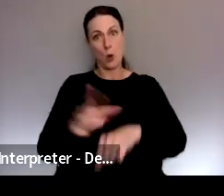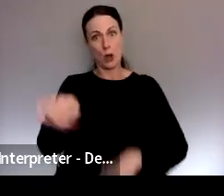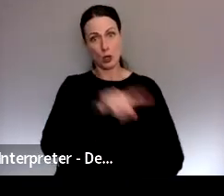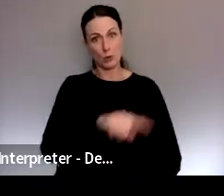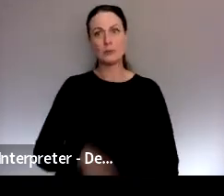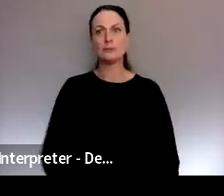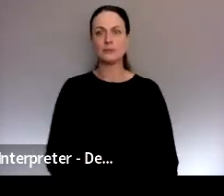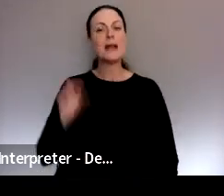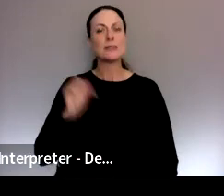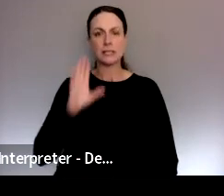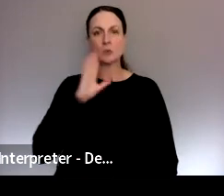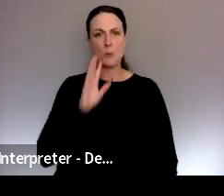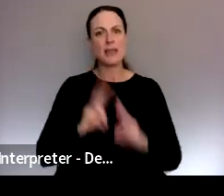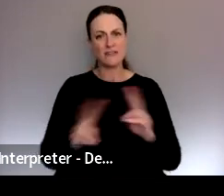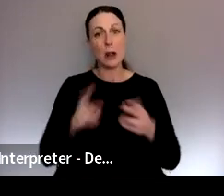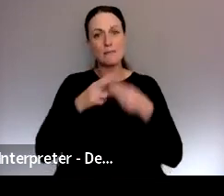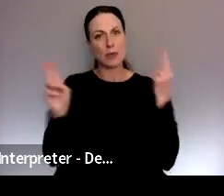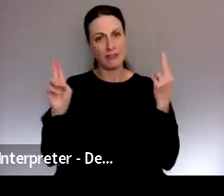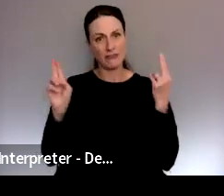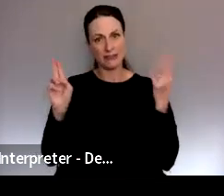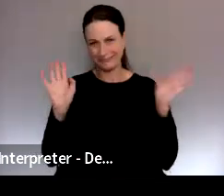that this is going to be very brief.